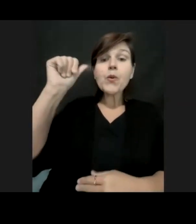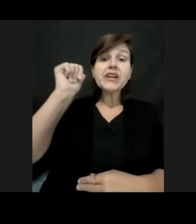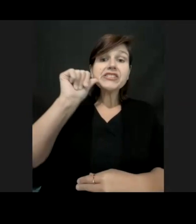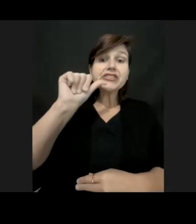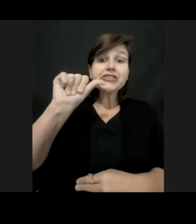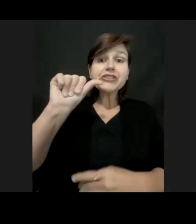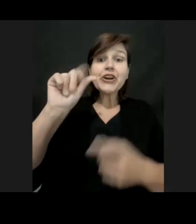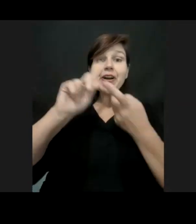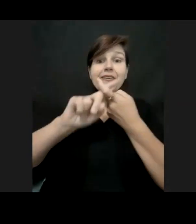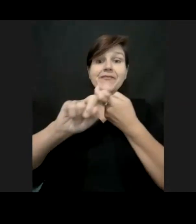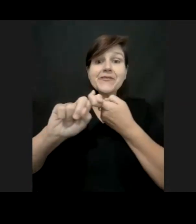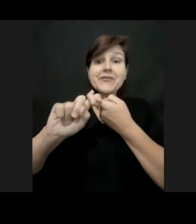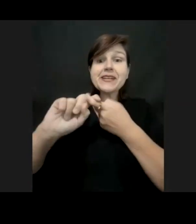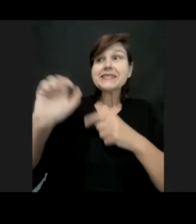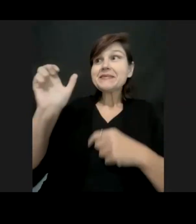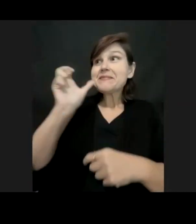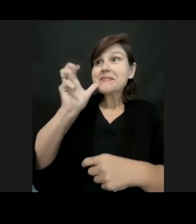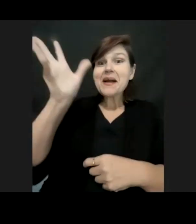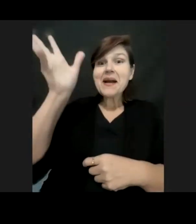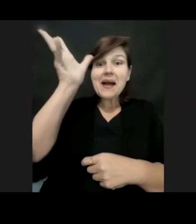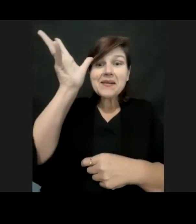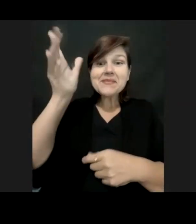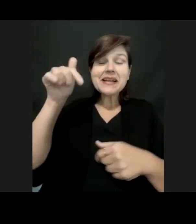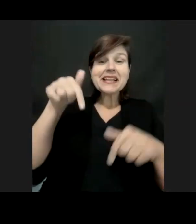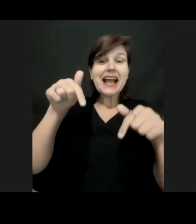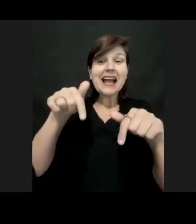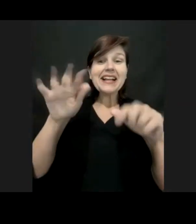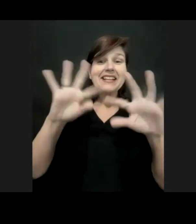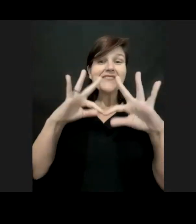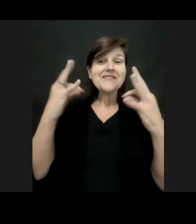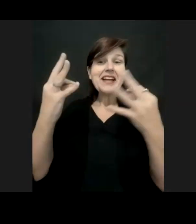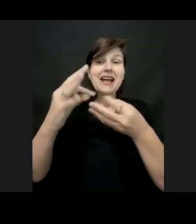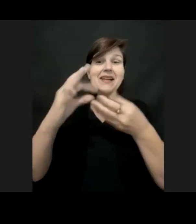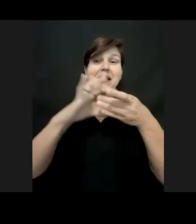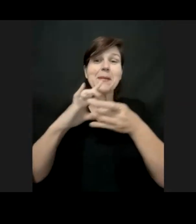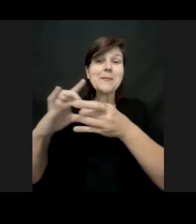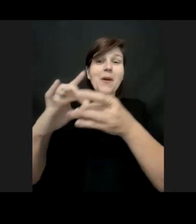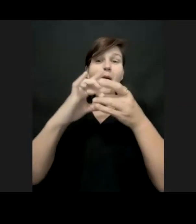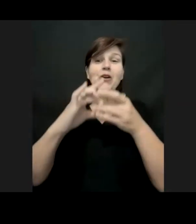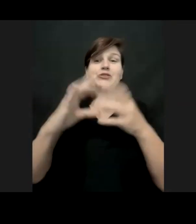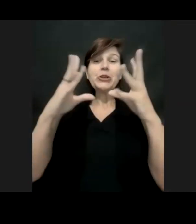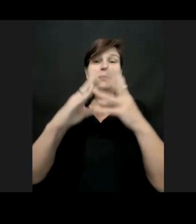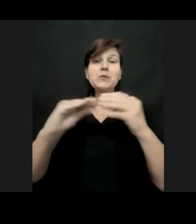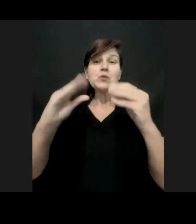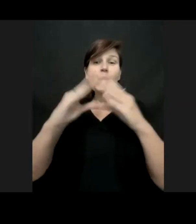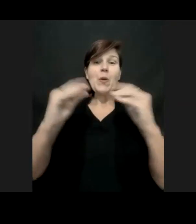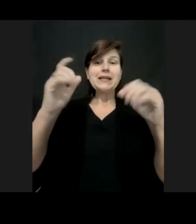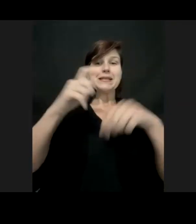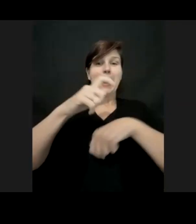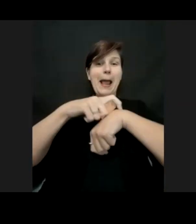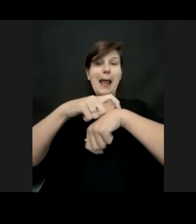to the Family Learning Partnership Story Time Show! Rollup! Rollup! Rollup!